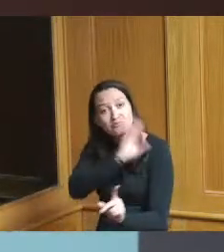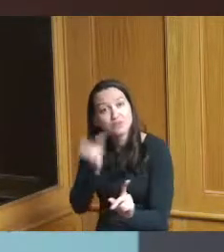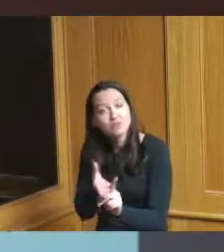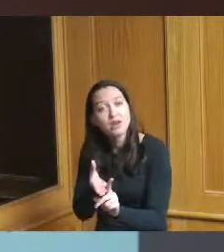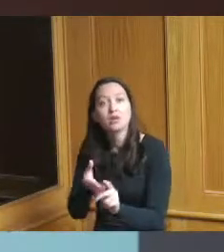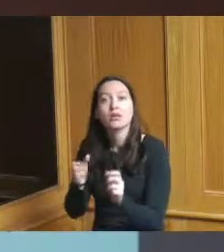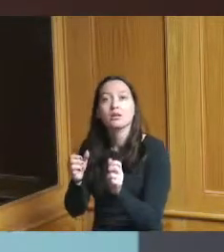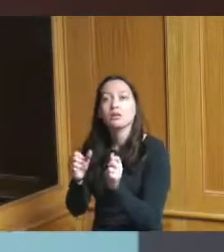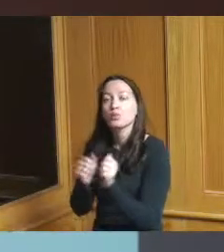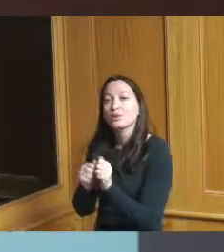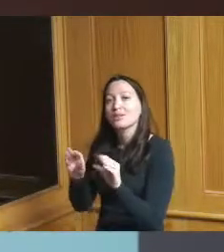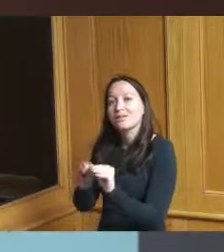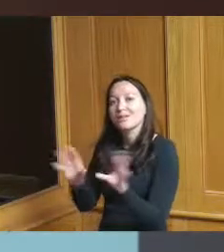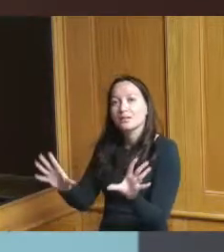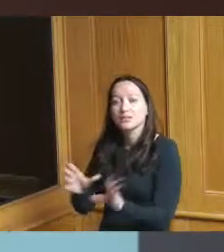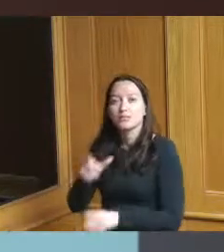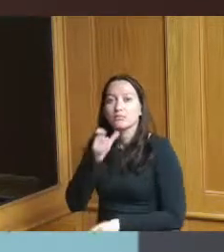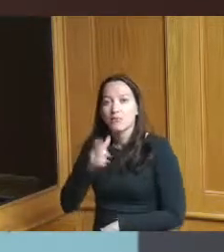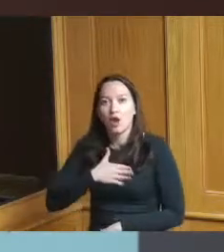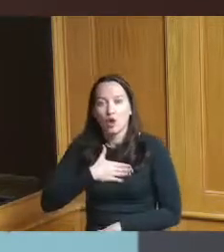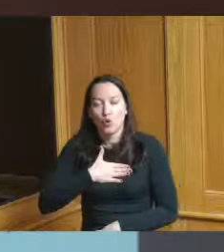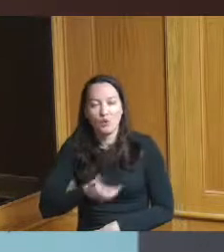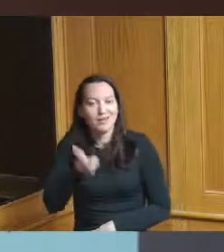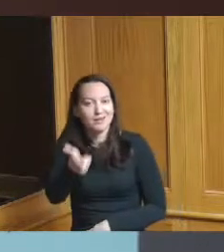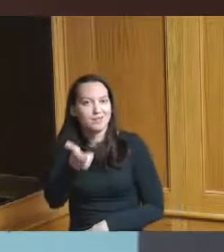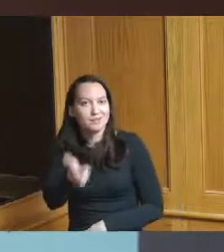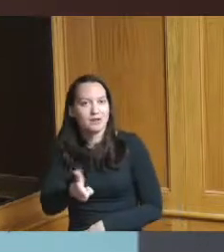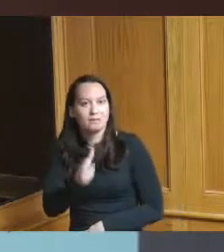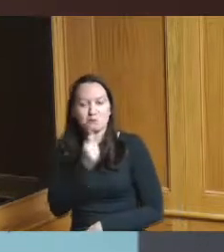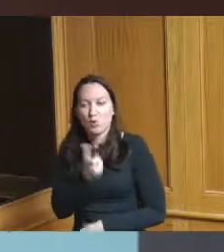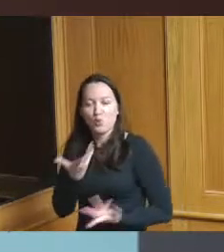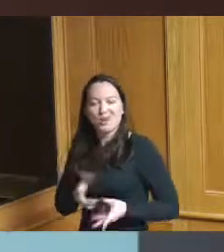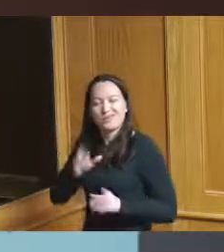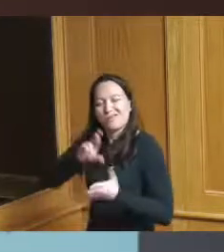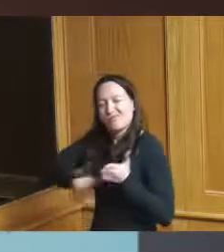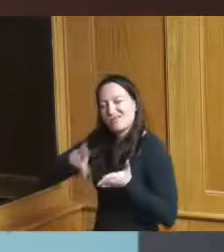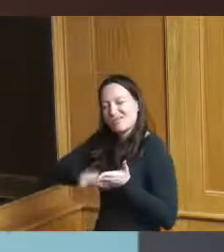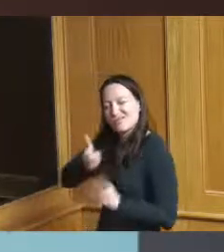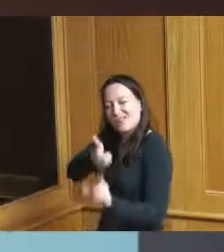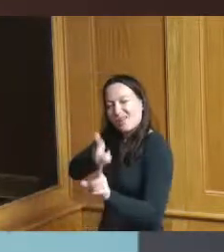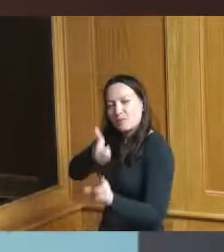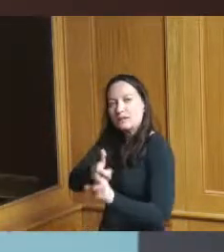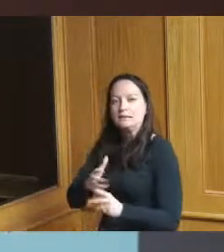they are unwilling to seek out themselves which seems to derive from apprehension and fear